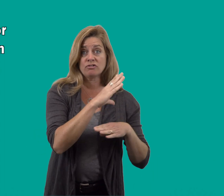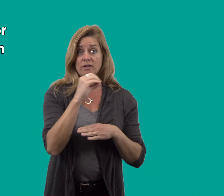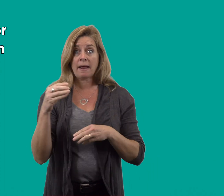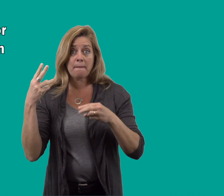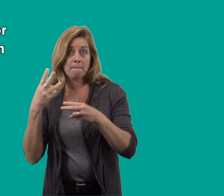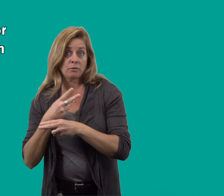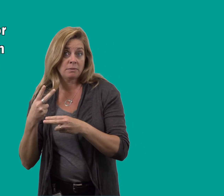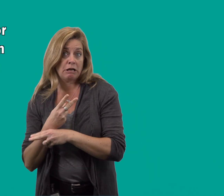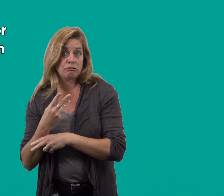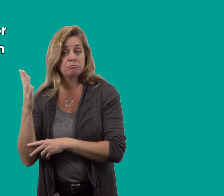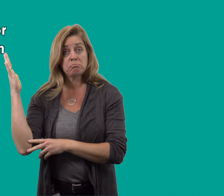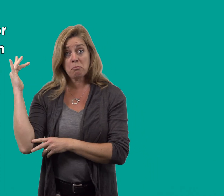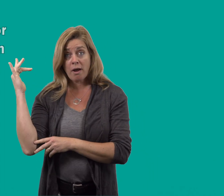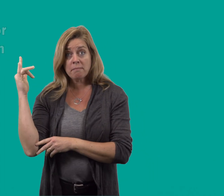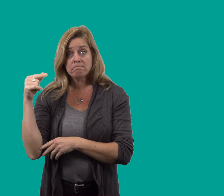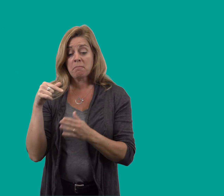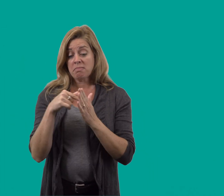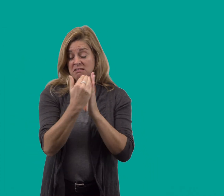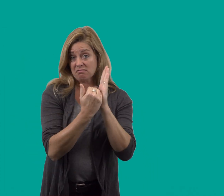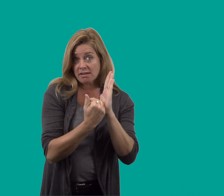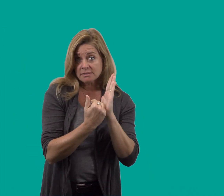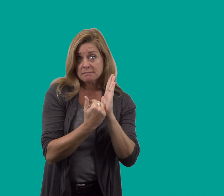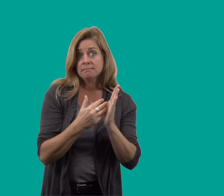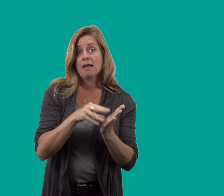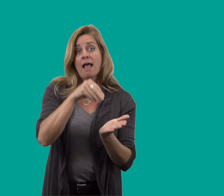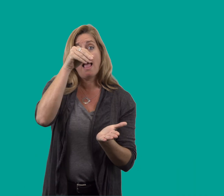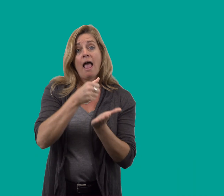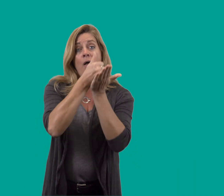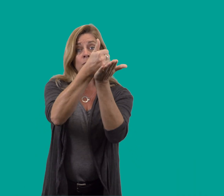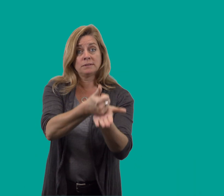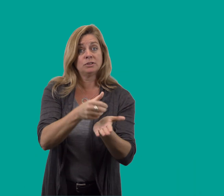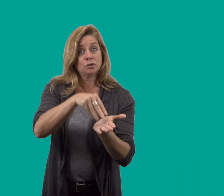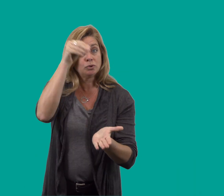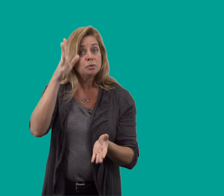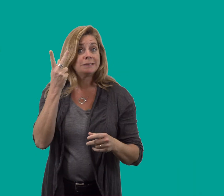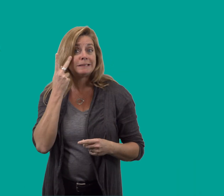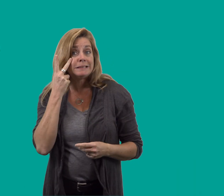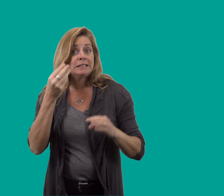provide a foundation for multiplication and division because this lesson helps